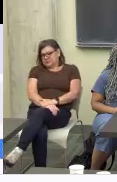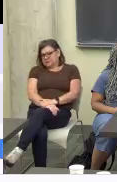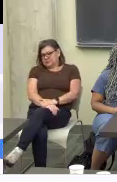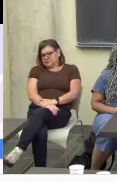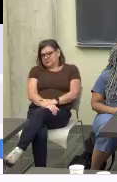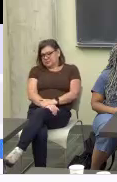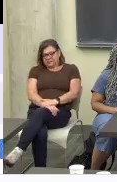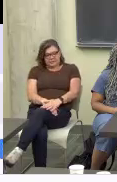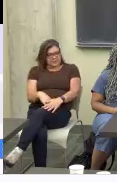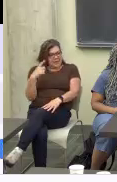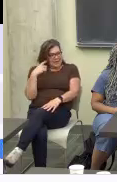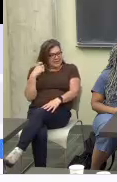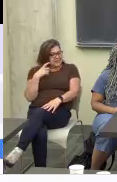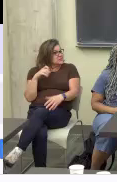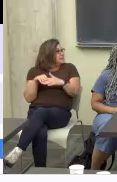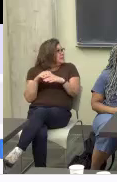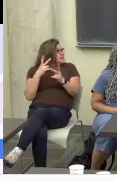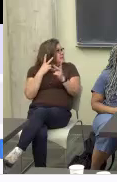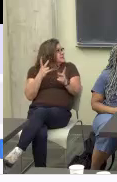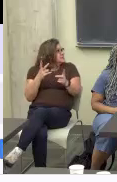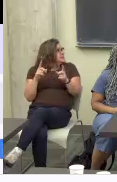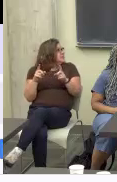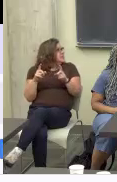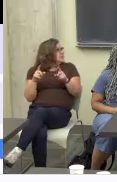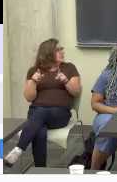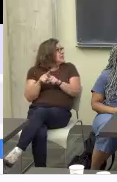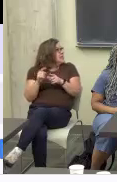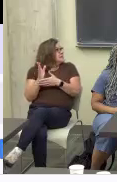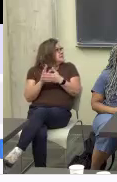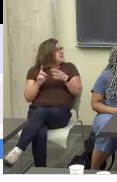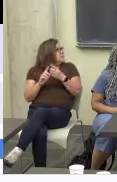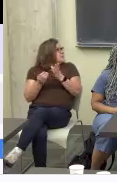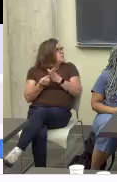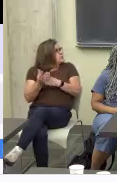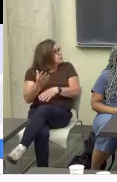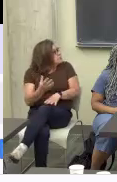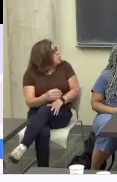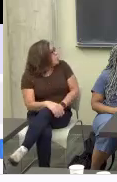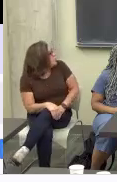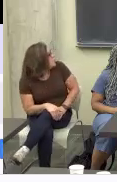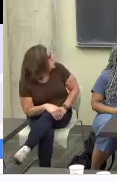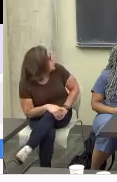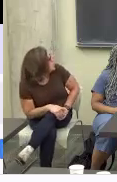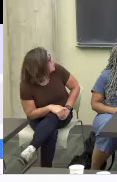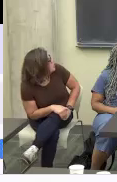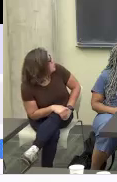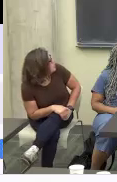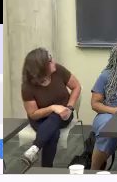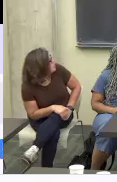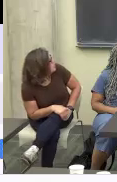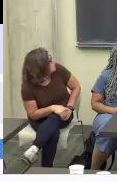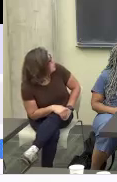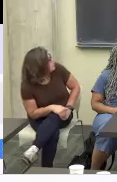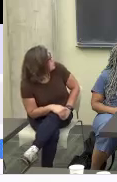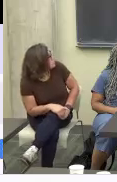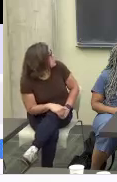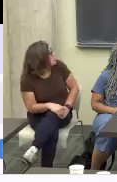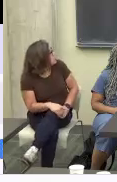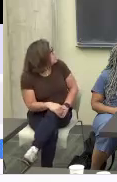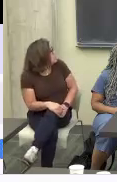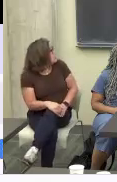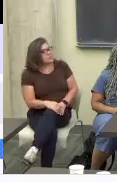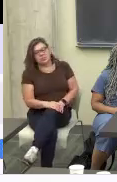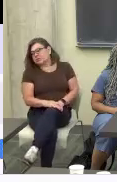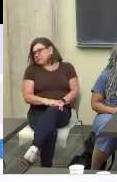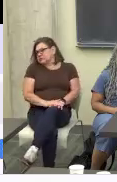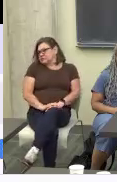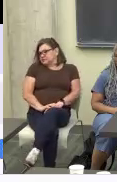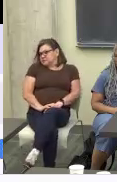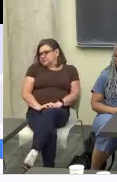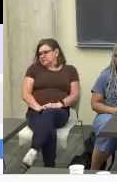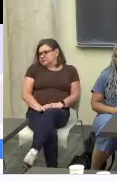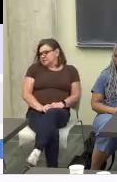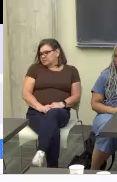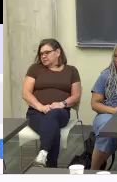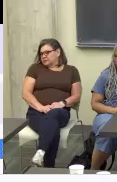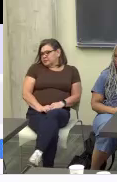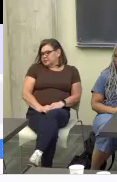I would say that. Yeah, thanks. And your question was,